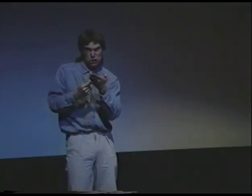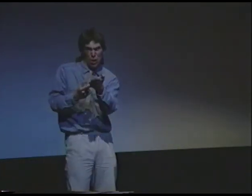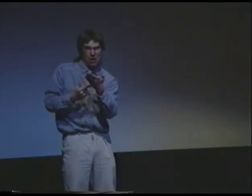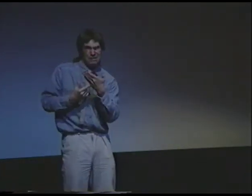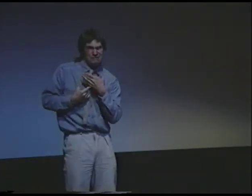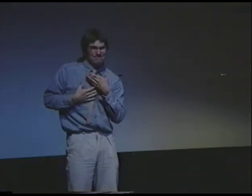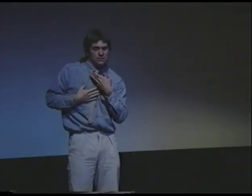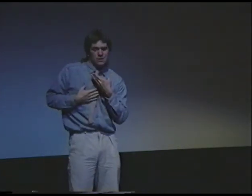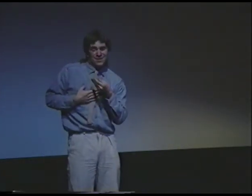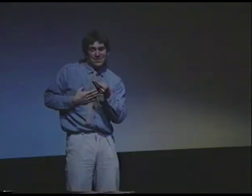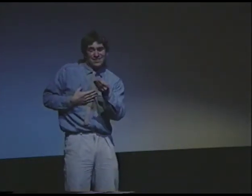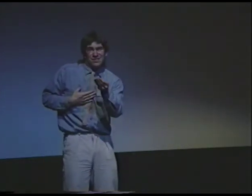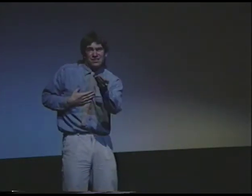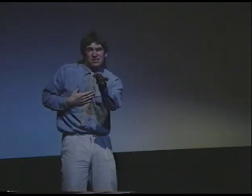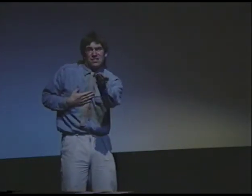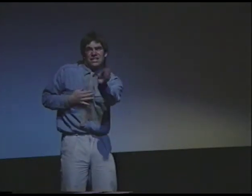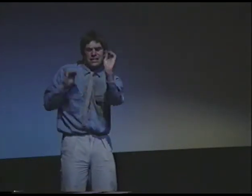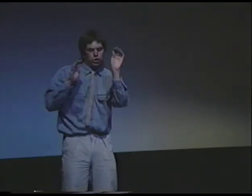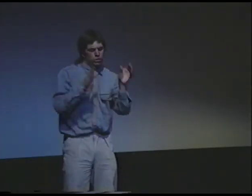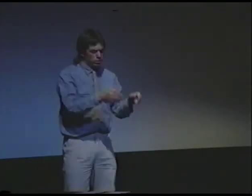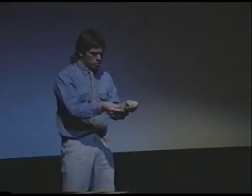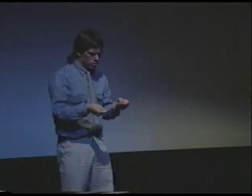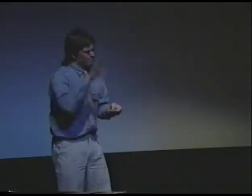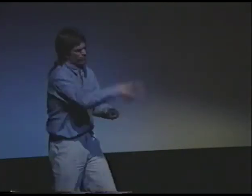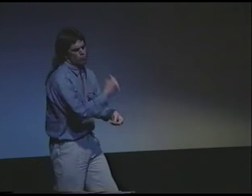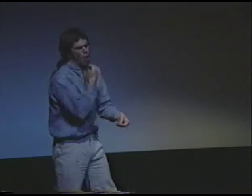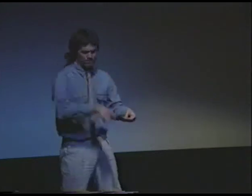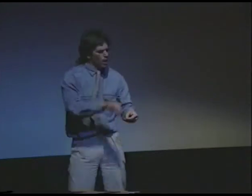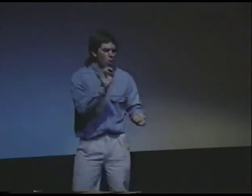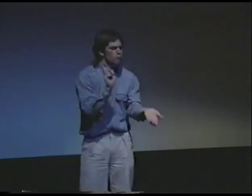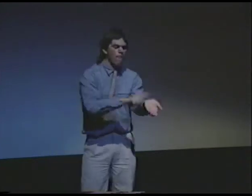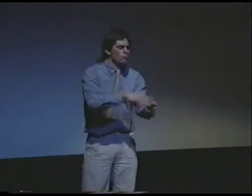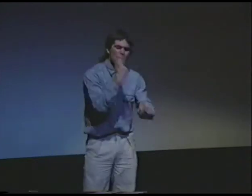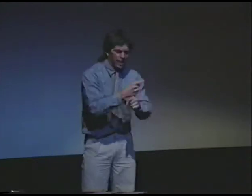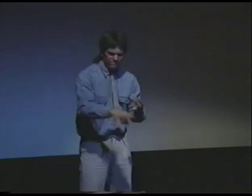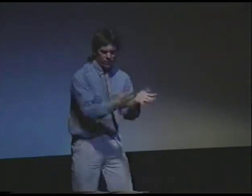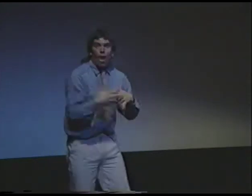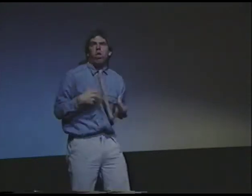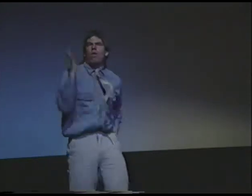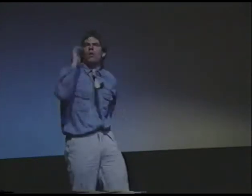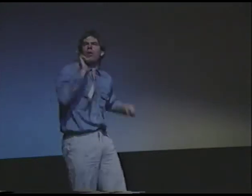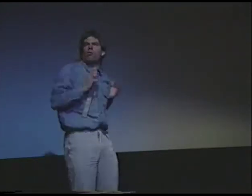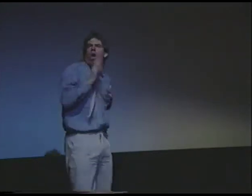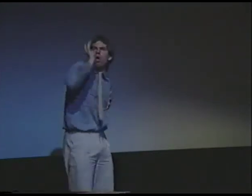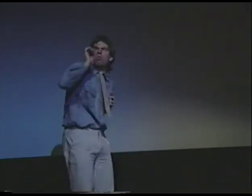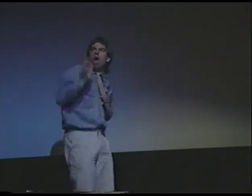Should I tell it? Should I express it? And then he does it. And the teacher looks at and says, no, the rhythm and rhyme isn't there.